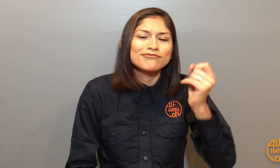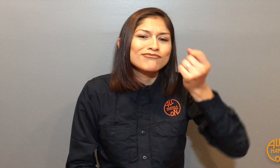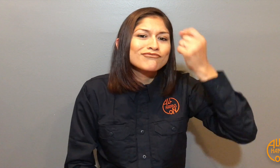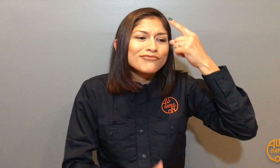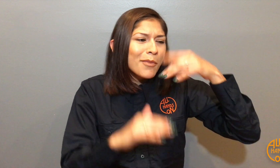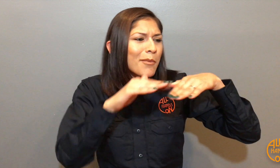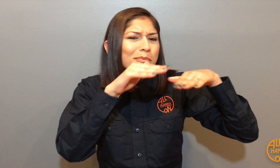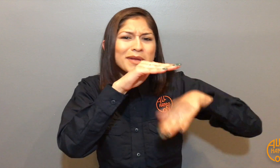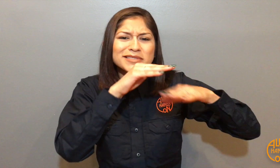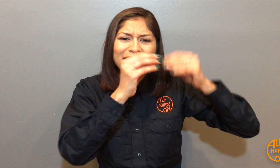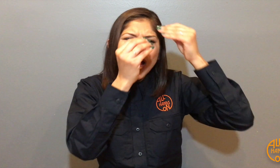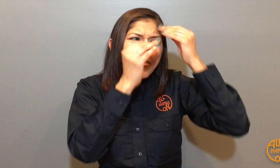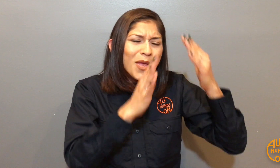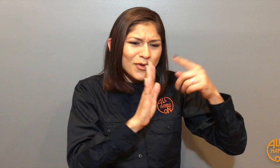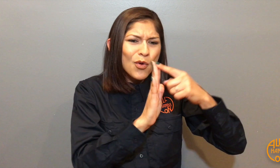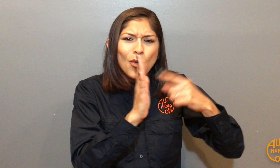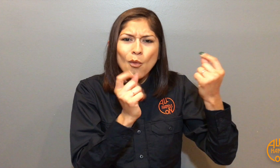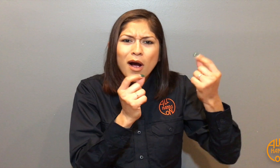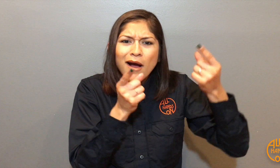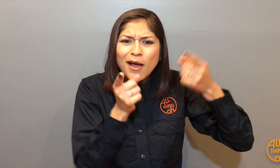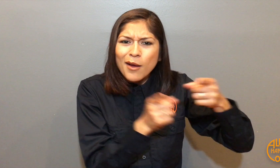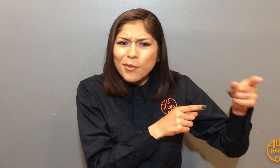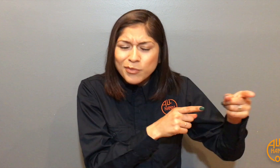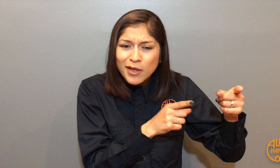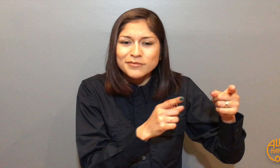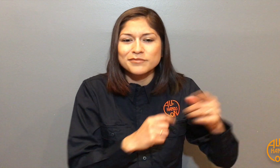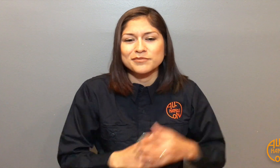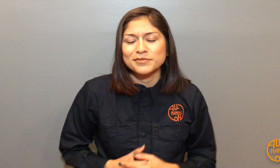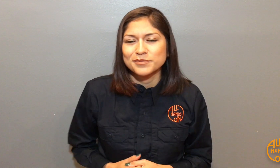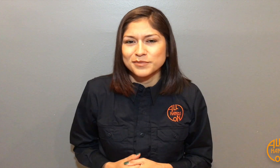the hospital so that they know what your chief complaint is and how to handle it